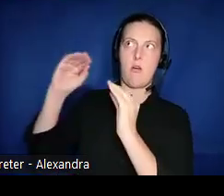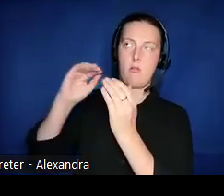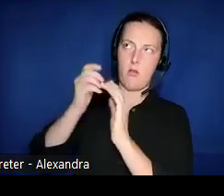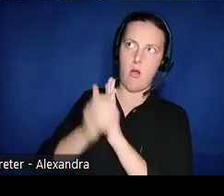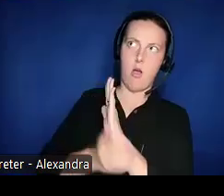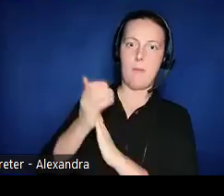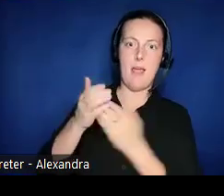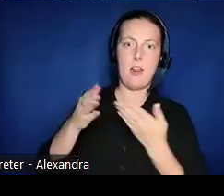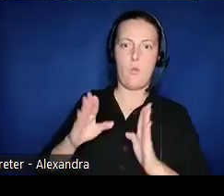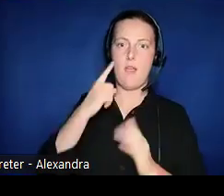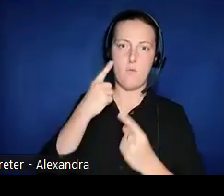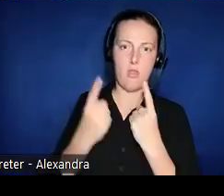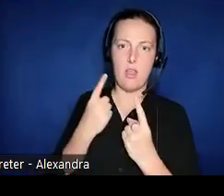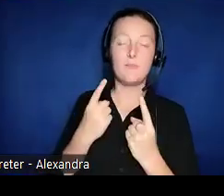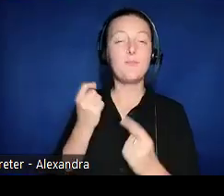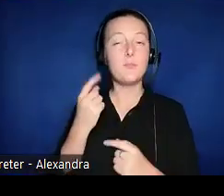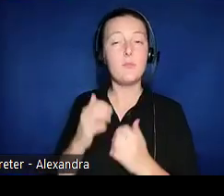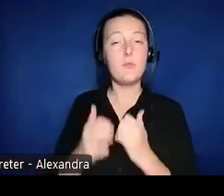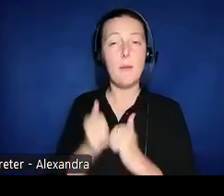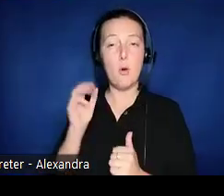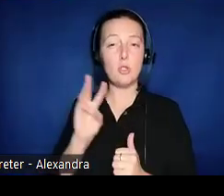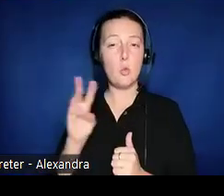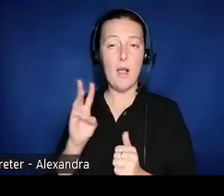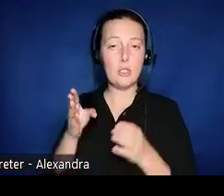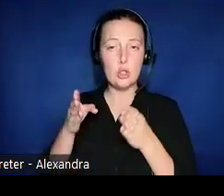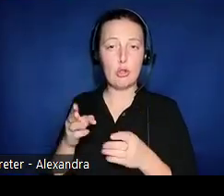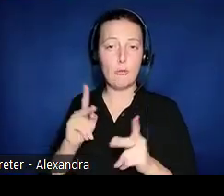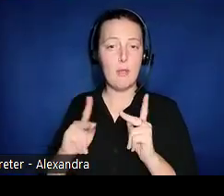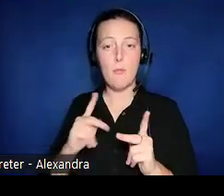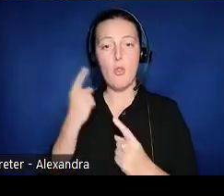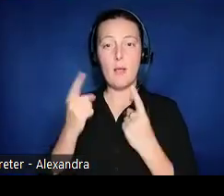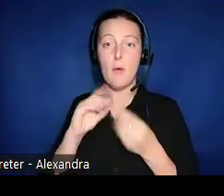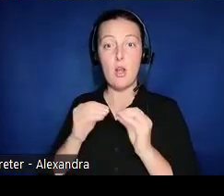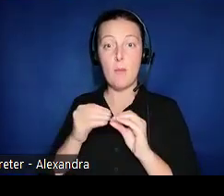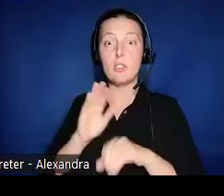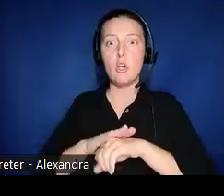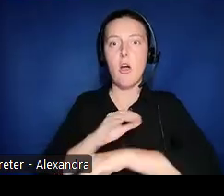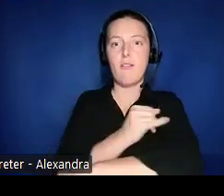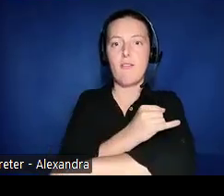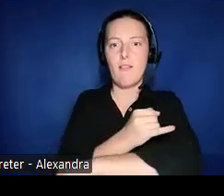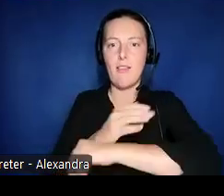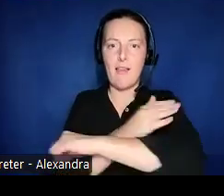Westerners think about numbers as being on a line, right? Zero is right in the middle and I can go up